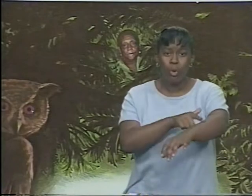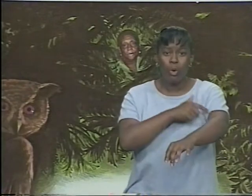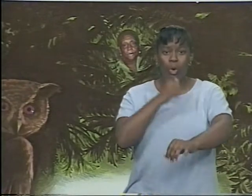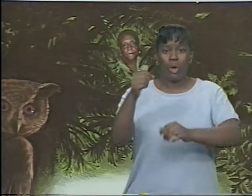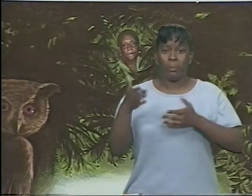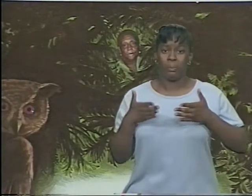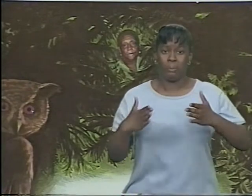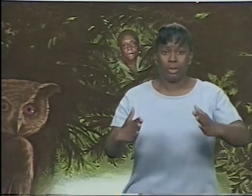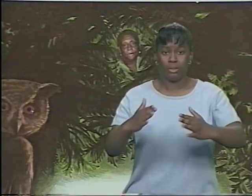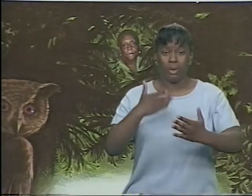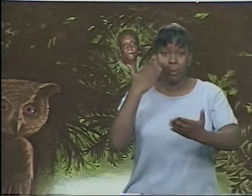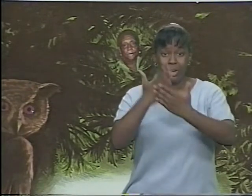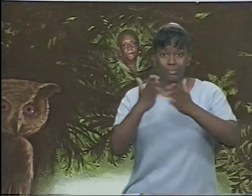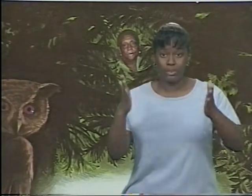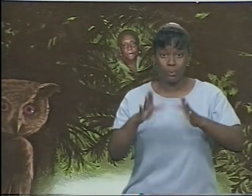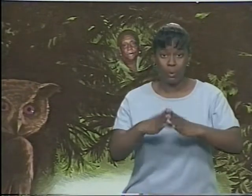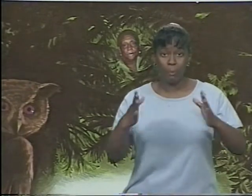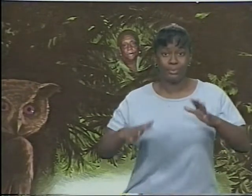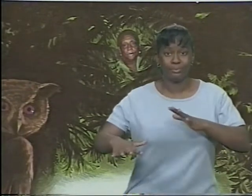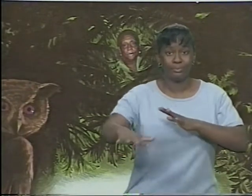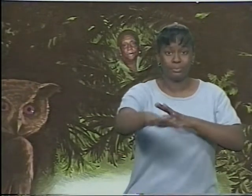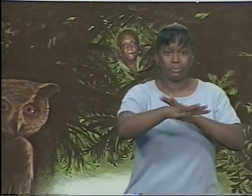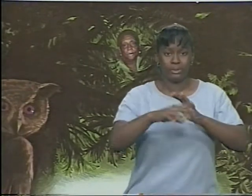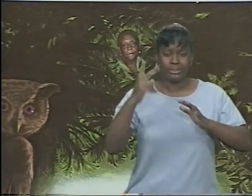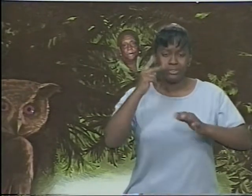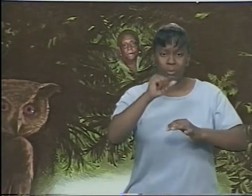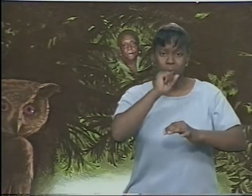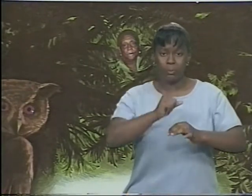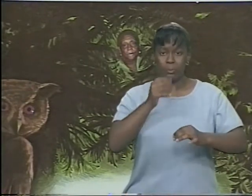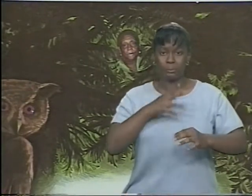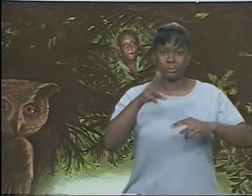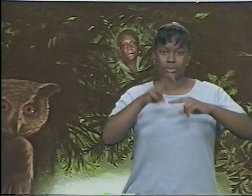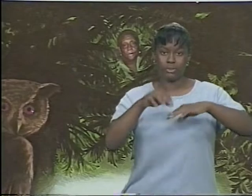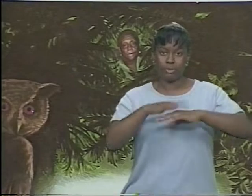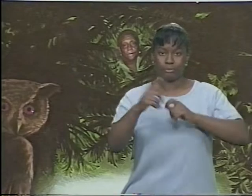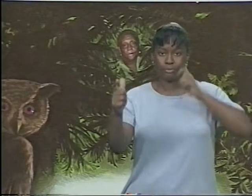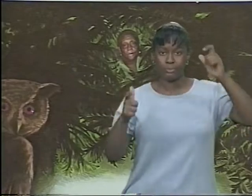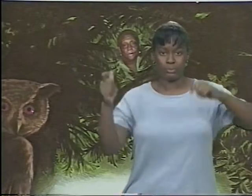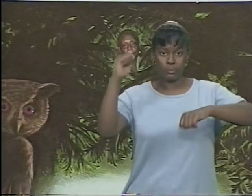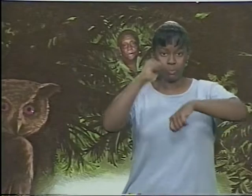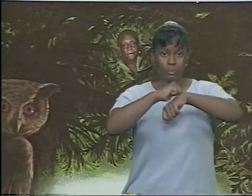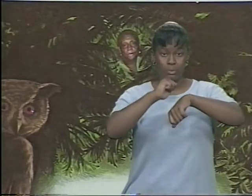After traveling for what seemed to be a great distance, Manyara came to a small clearing.